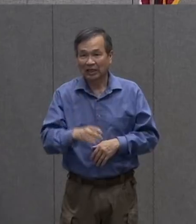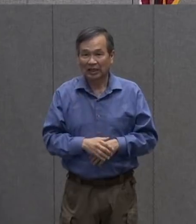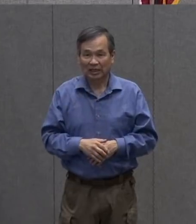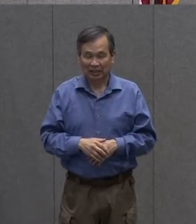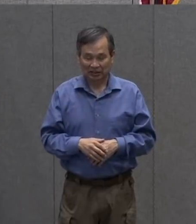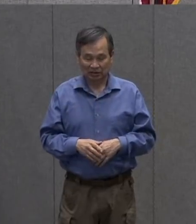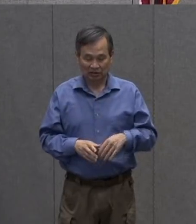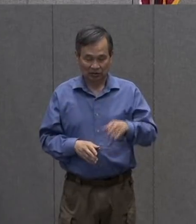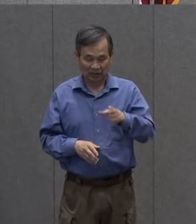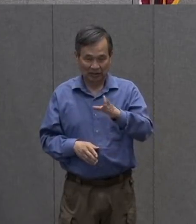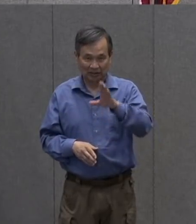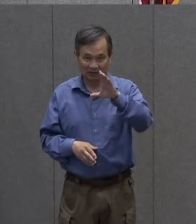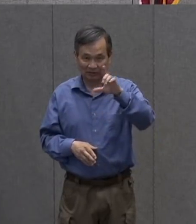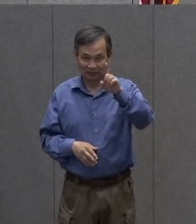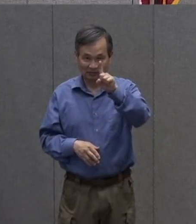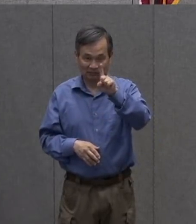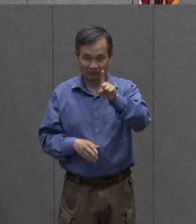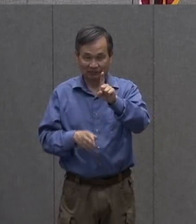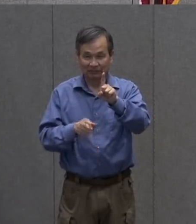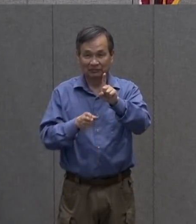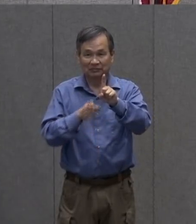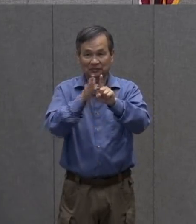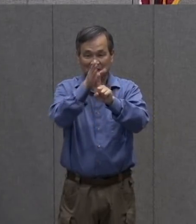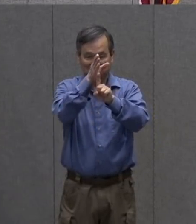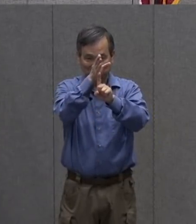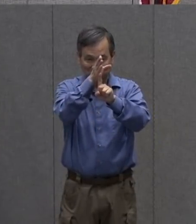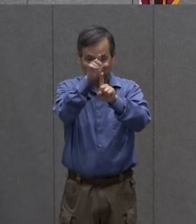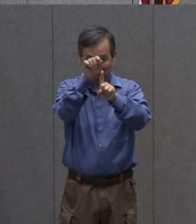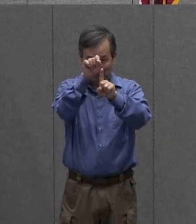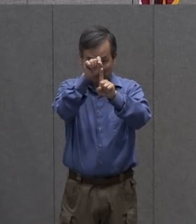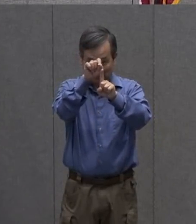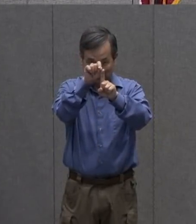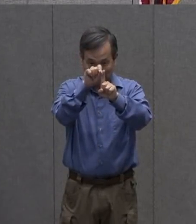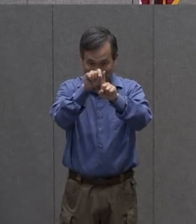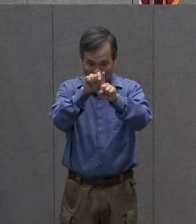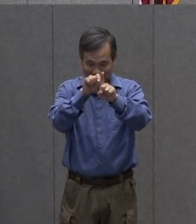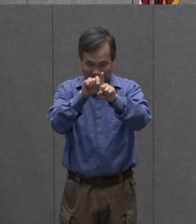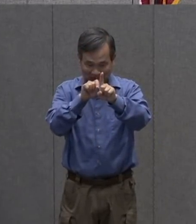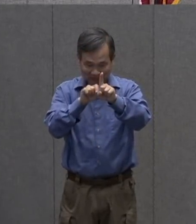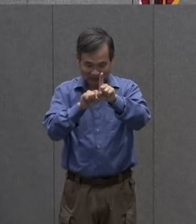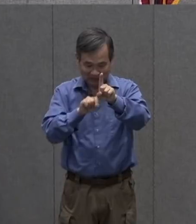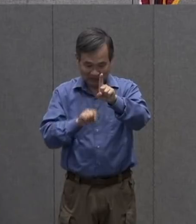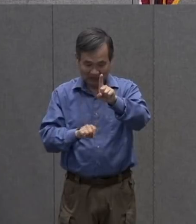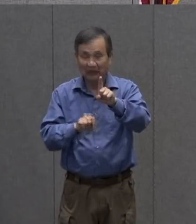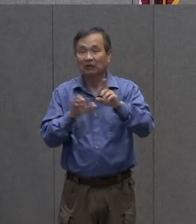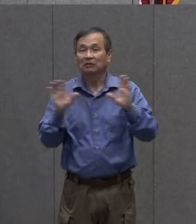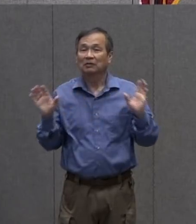And this part's tricky because it's going to, the plates gonna bow up, that's okay. And I'm going to make a line down the middle.